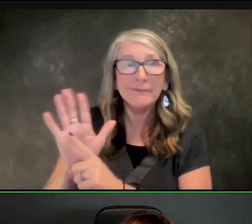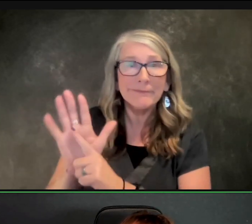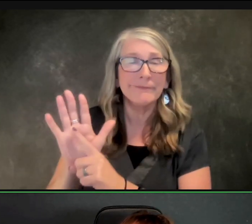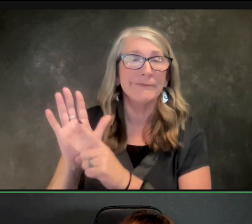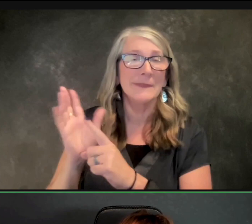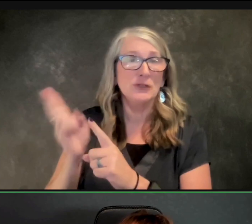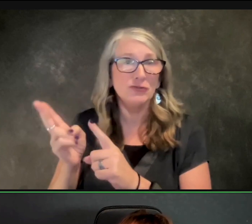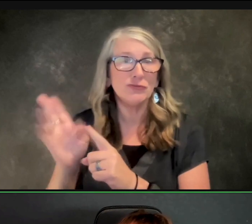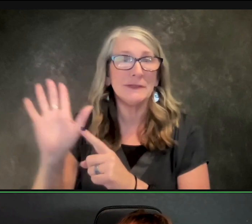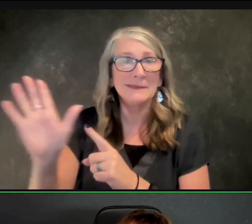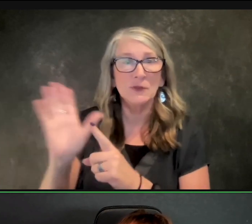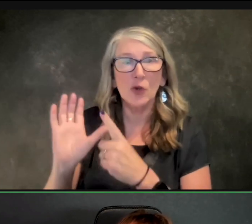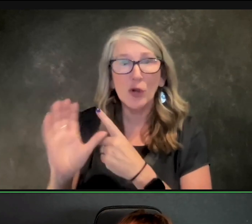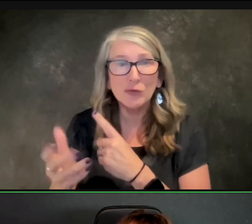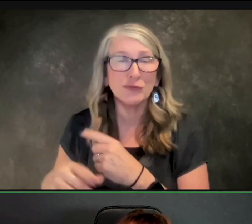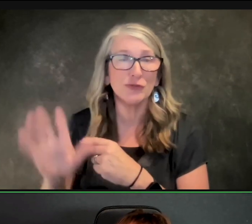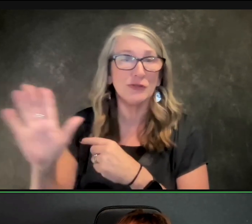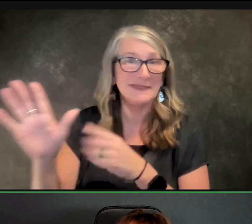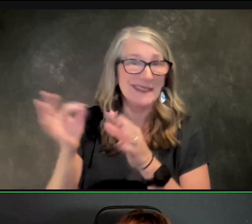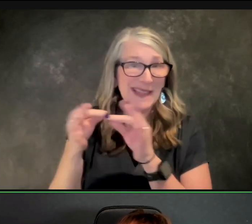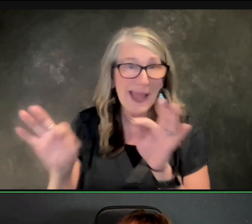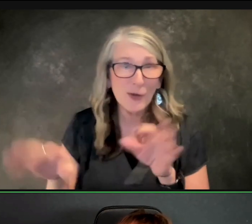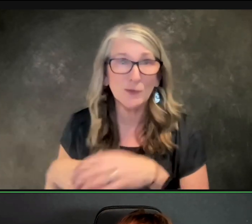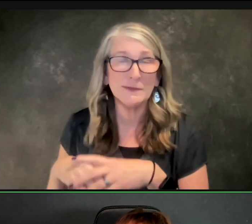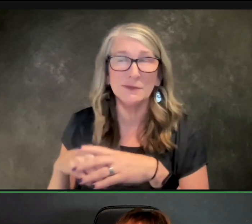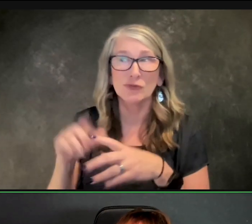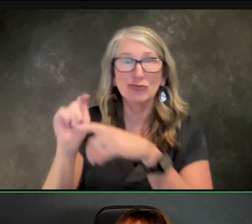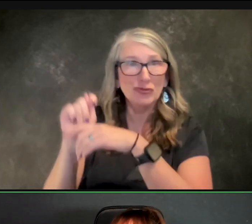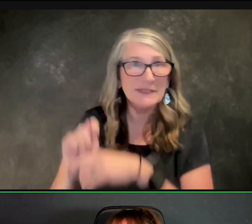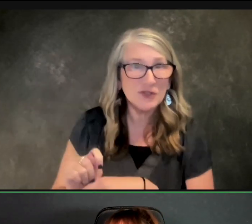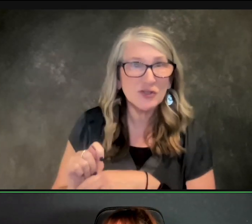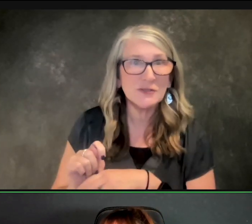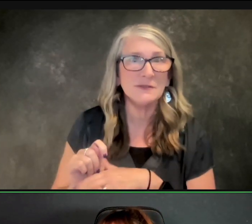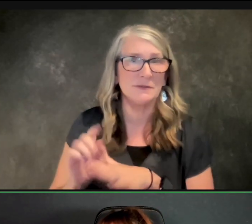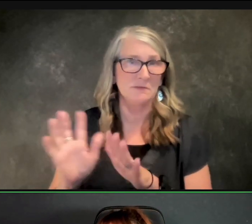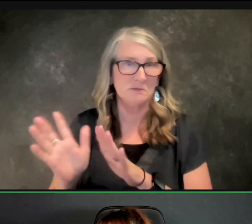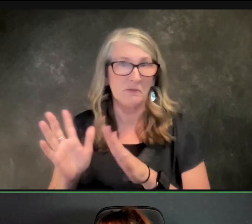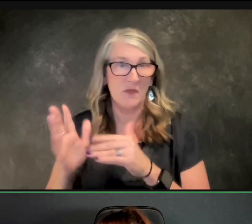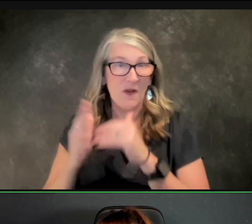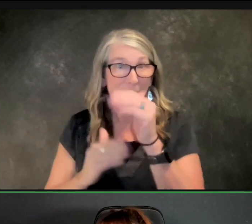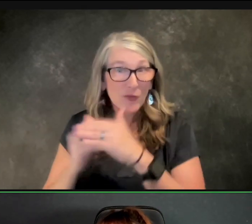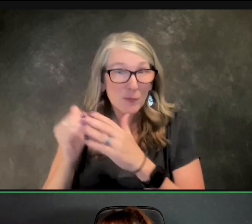you want to make sure the service provider is familiar with the culture, history,